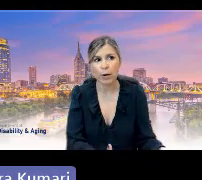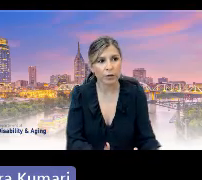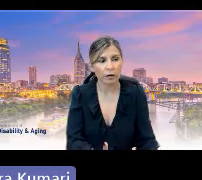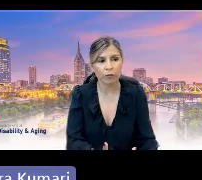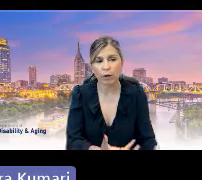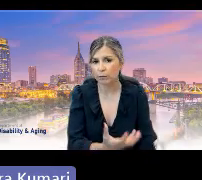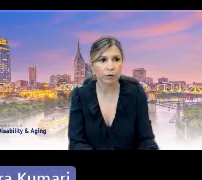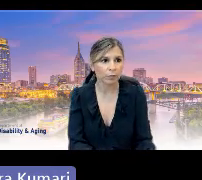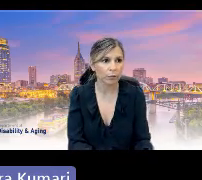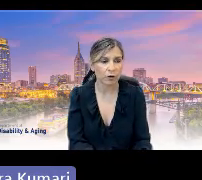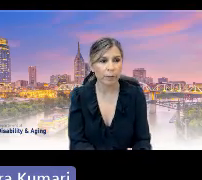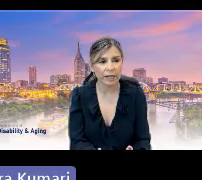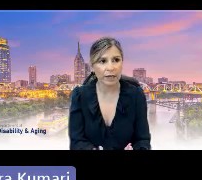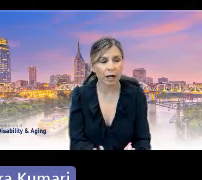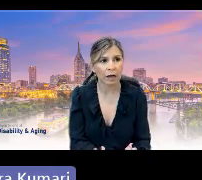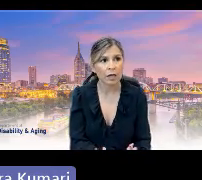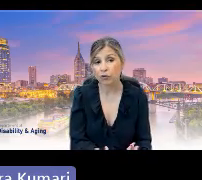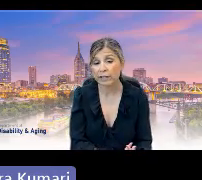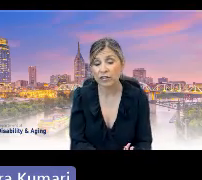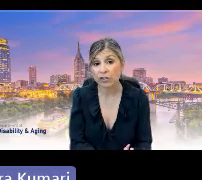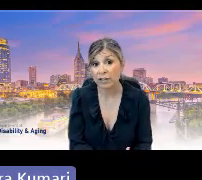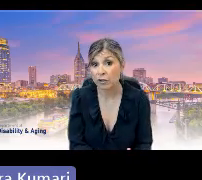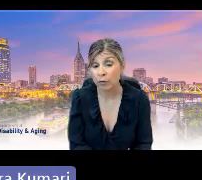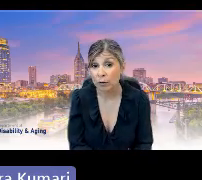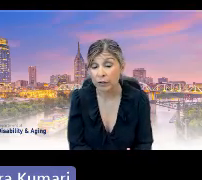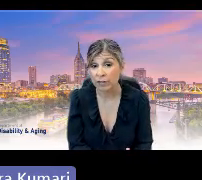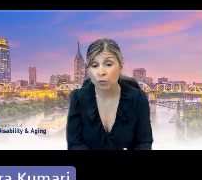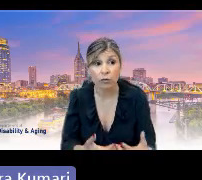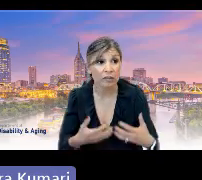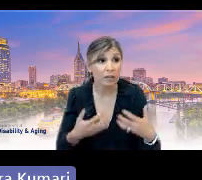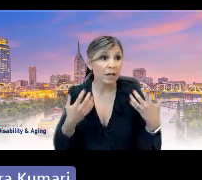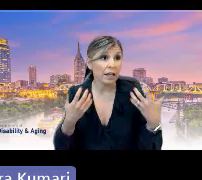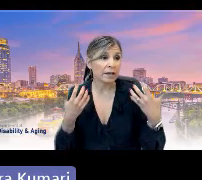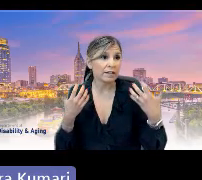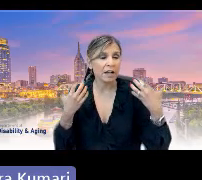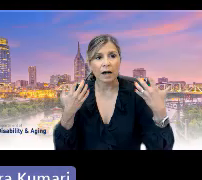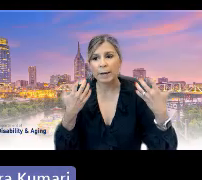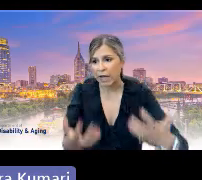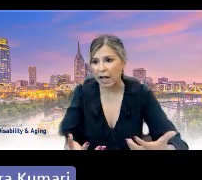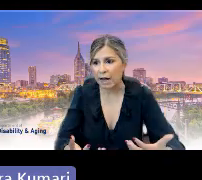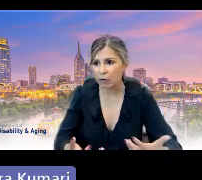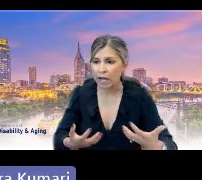Part of what so many transition age youth learning schools is about how to how how